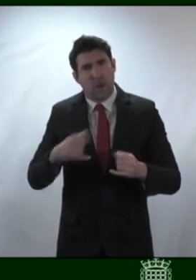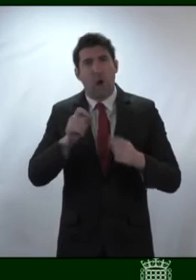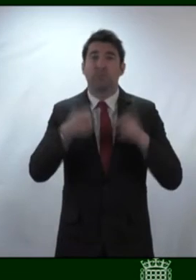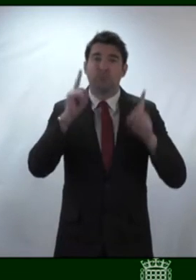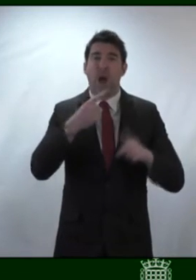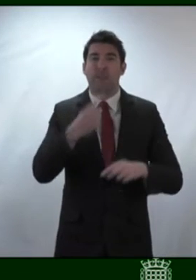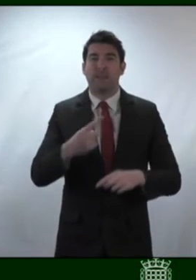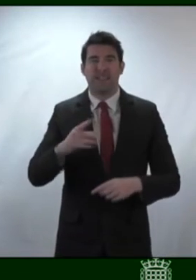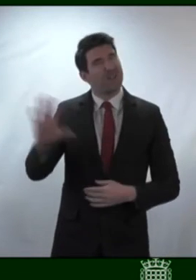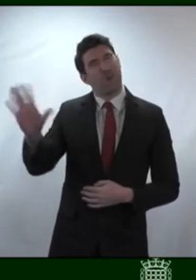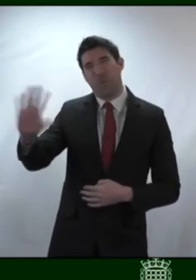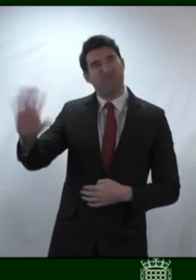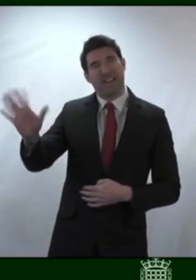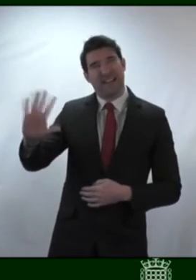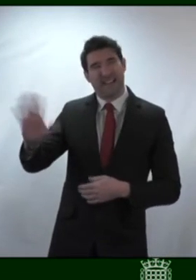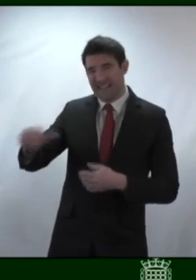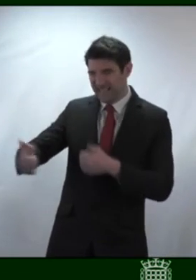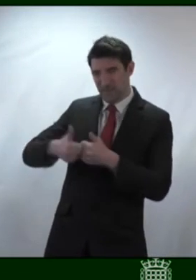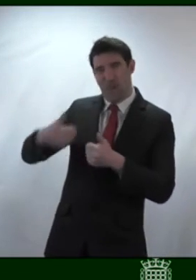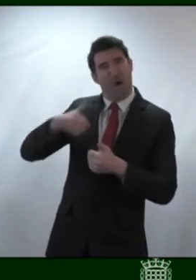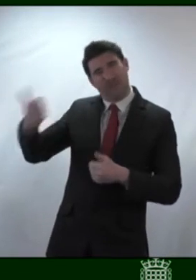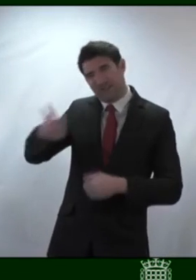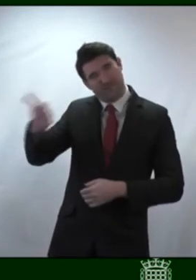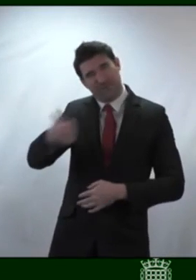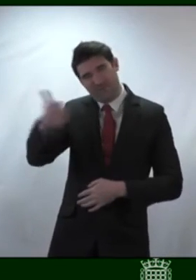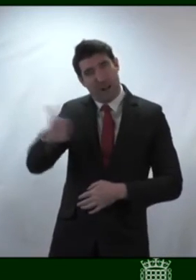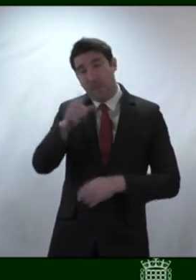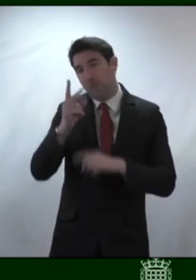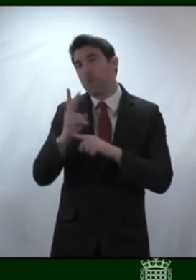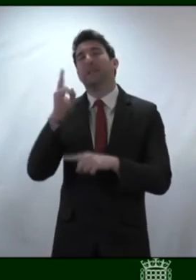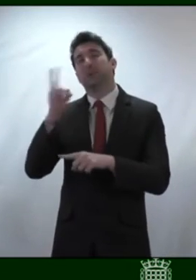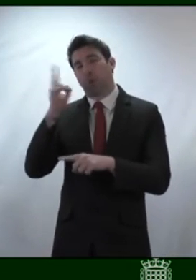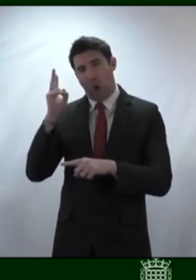weeks later, what have we got? The virus rising in tier 2 and tier 3, and I will come back to